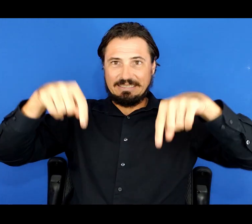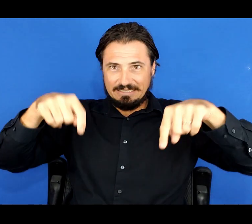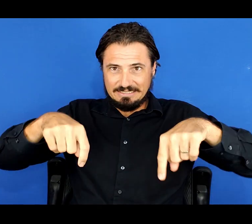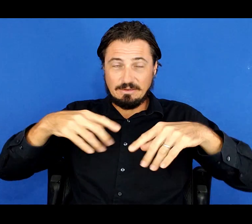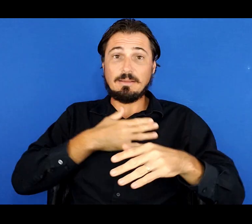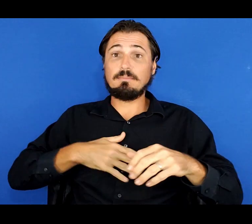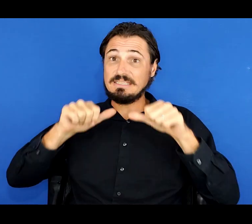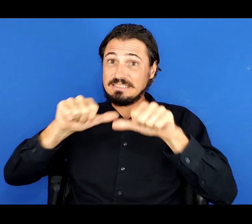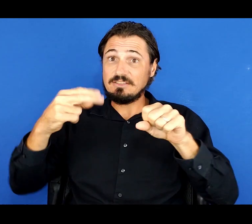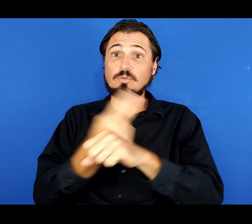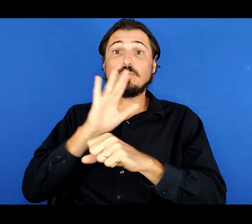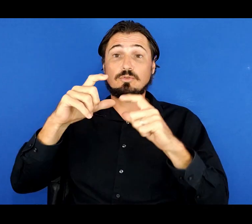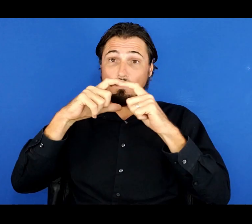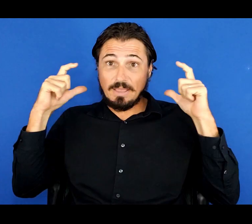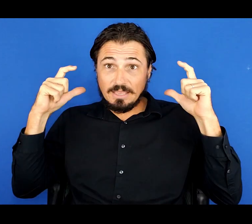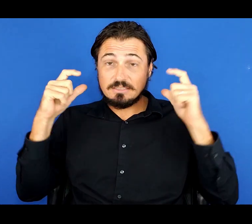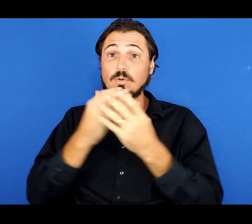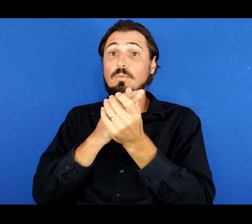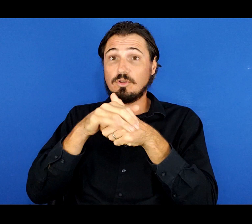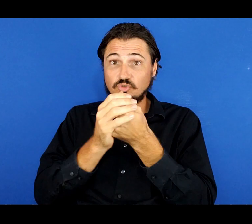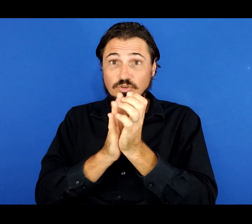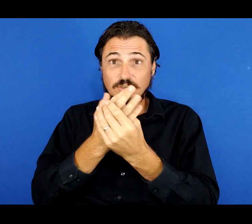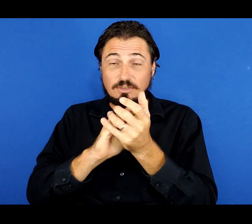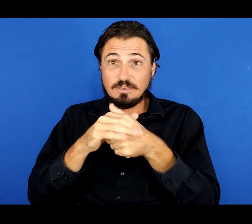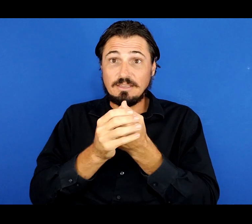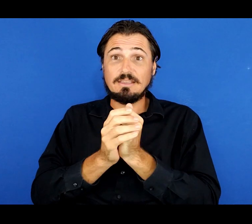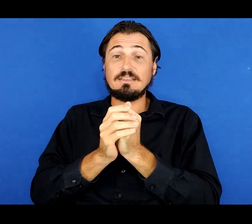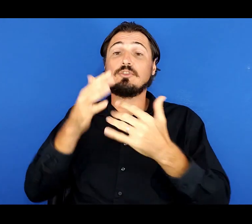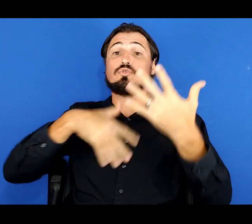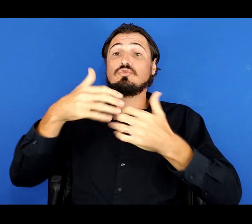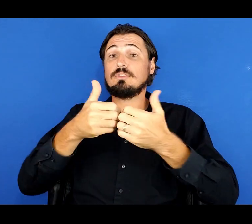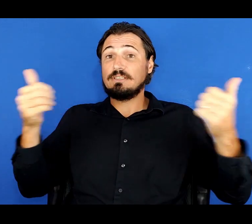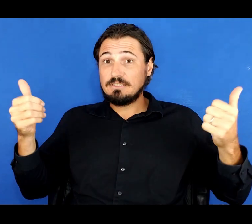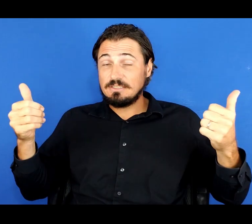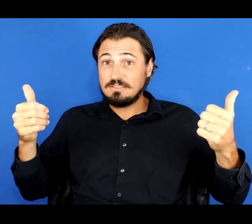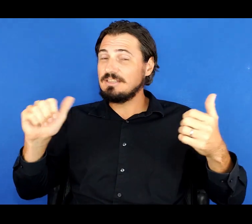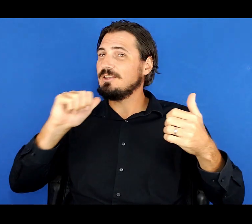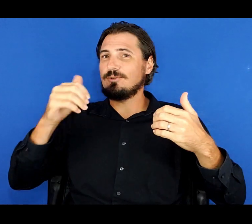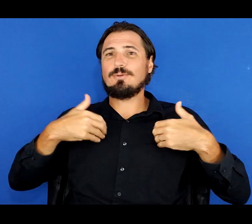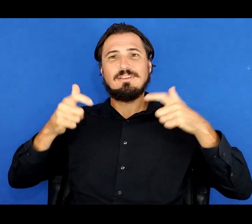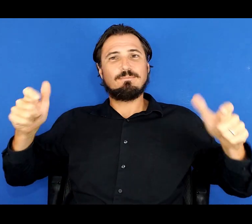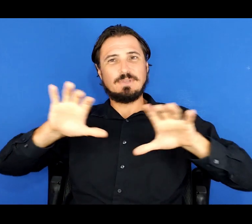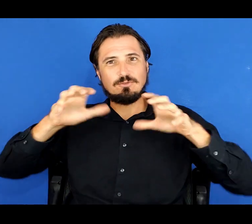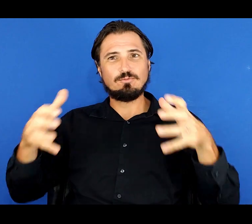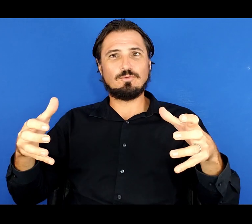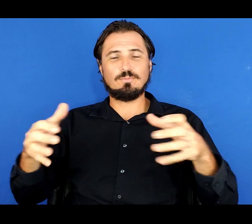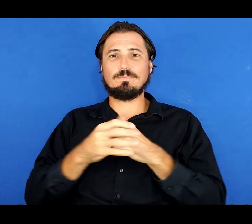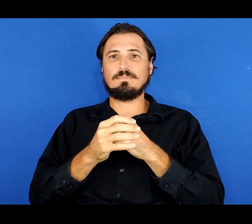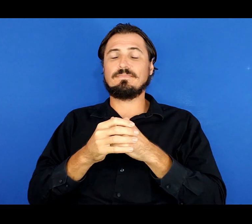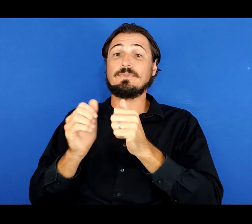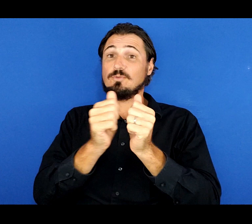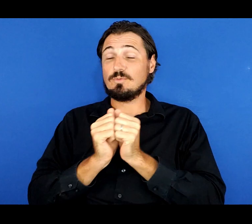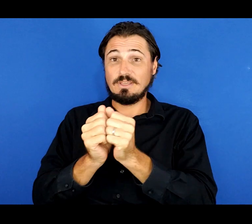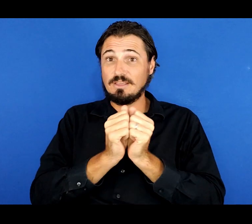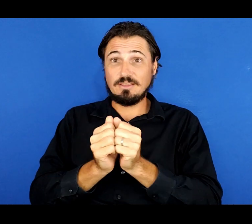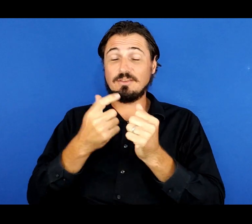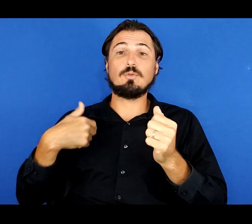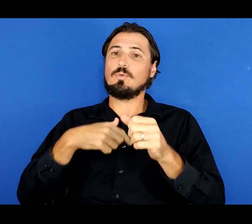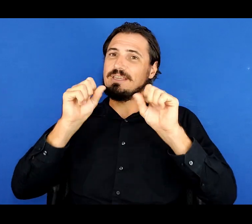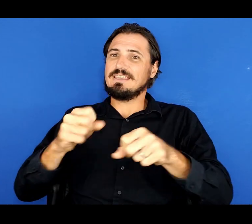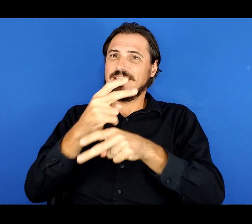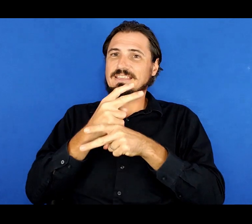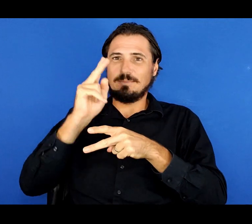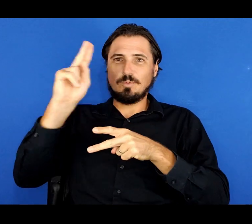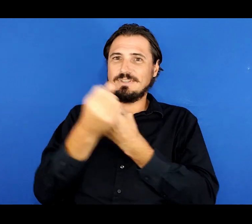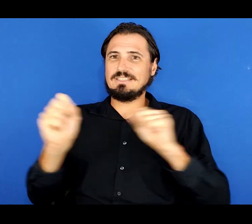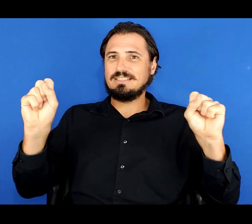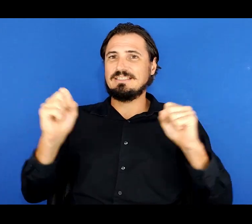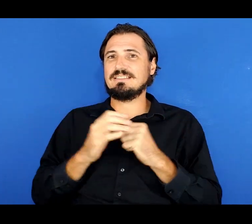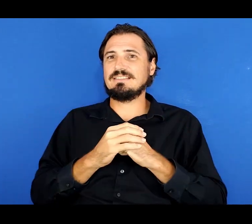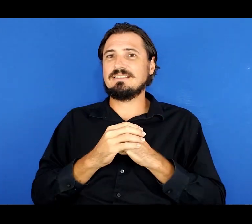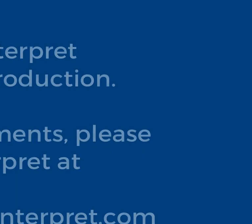….please continue to wear your masks, wash your hands, keep your distance and avoid large gatherings. Together, we can help to keep Kaua‘i safe!